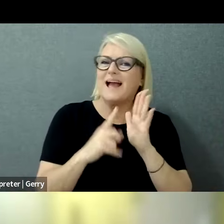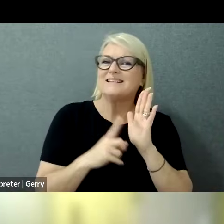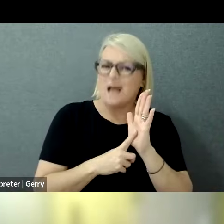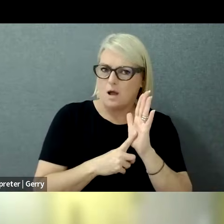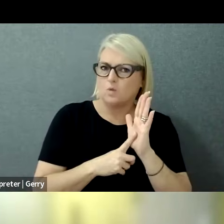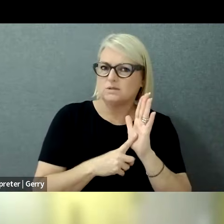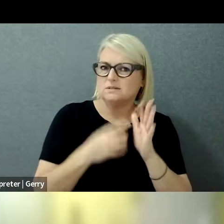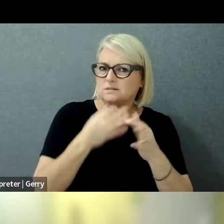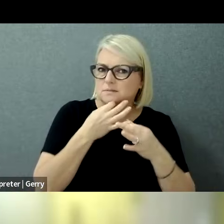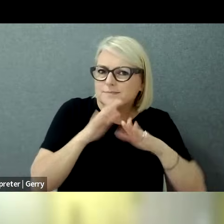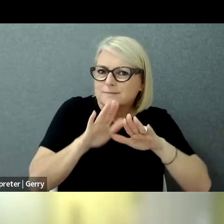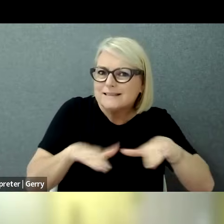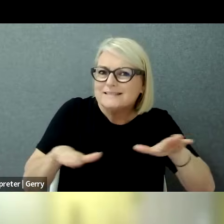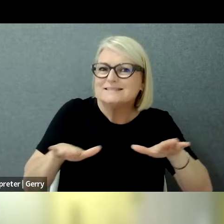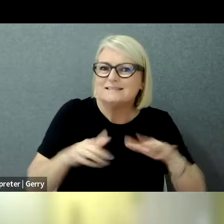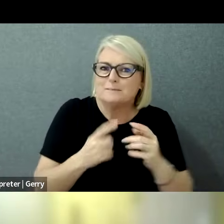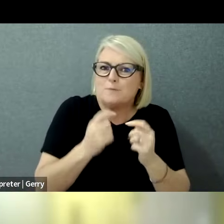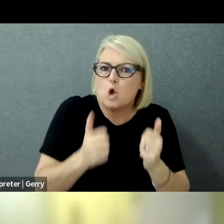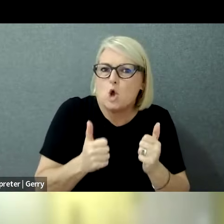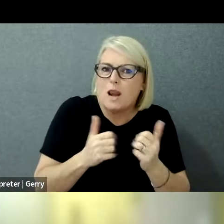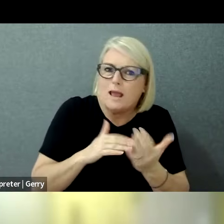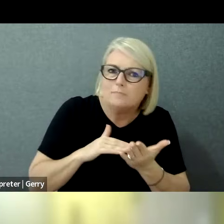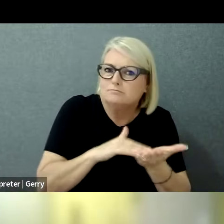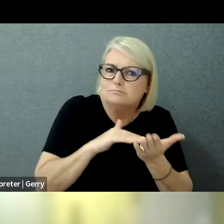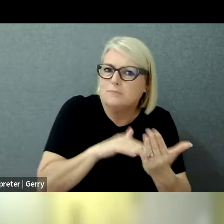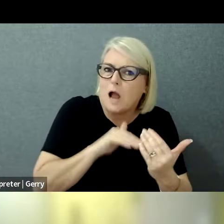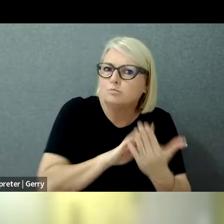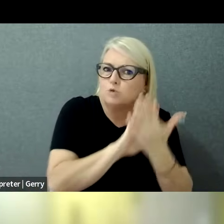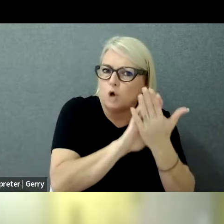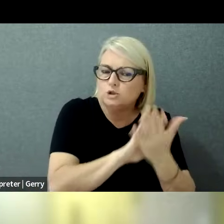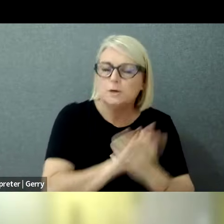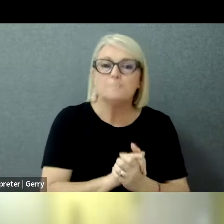and how it's helping to break down the barriers that families can face when they're trying to